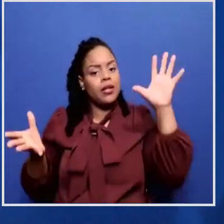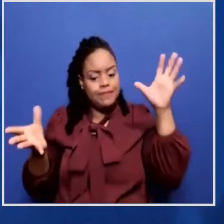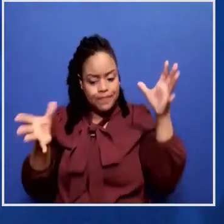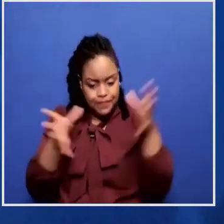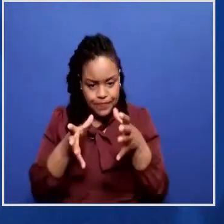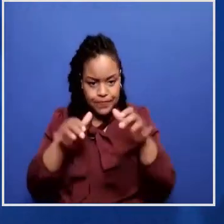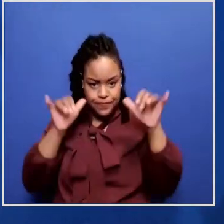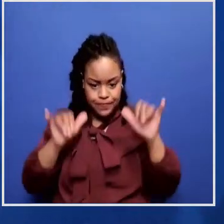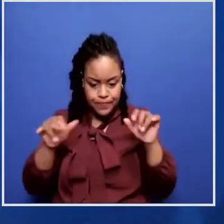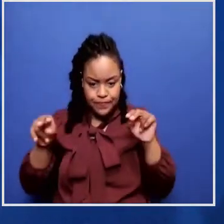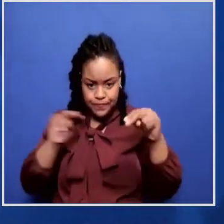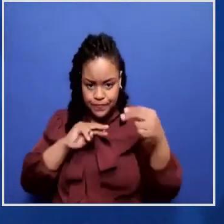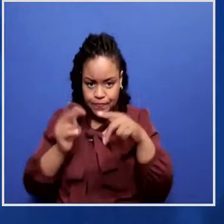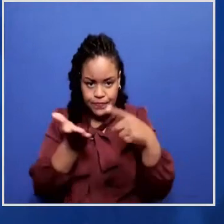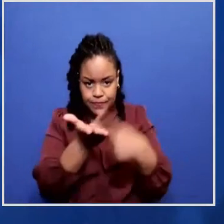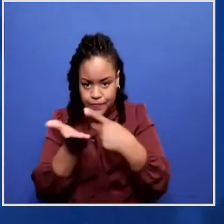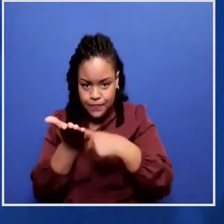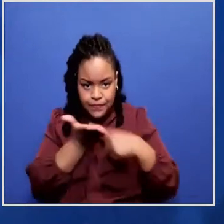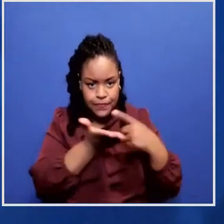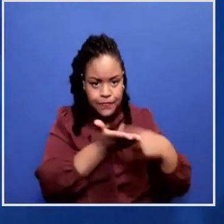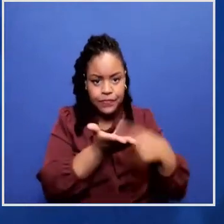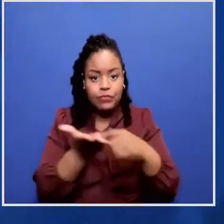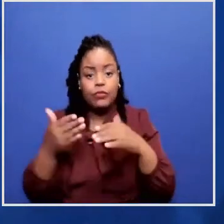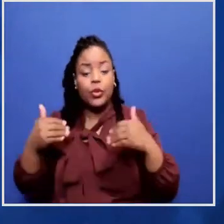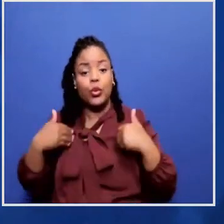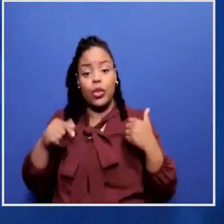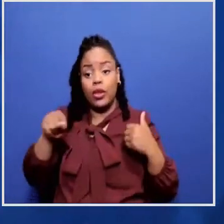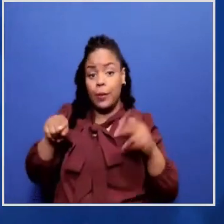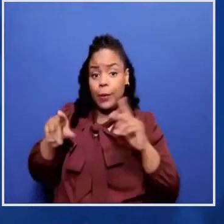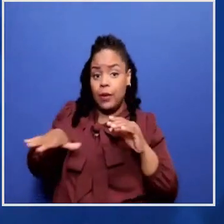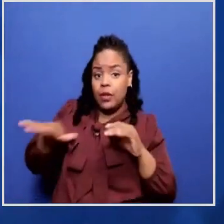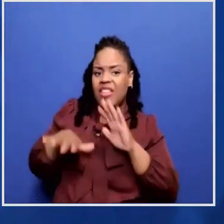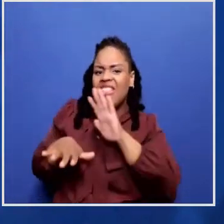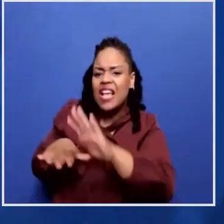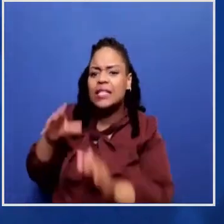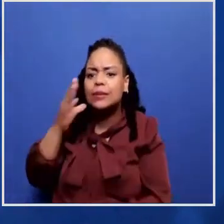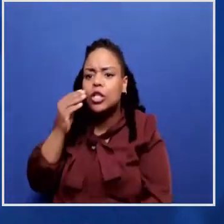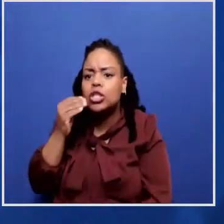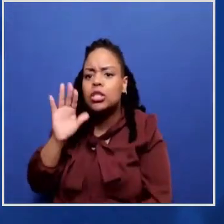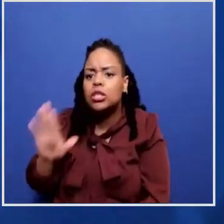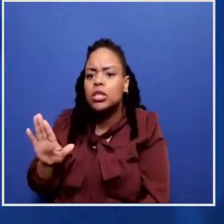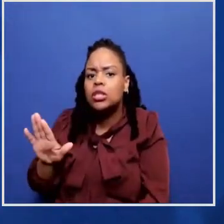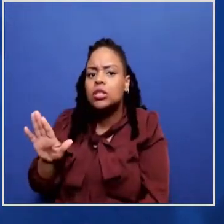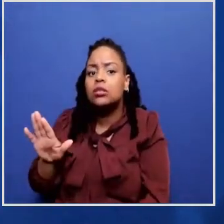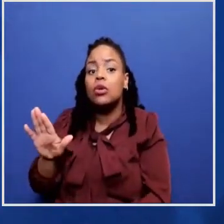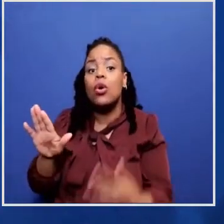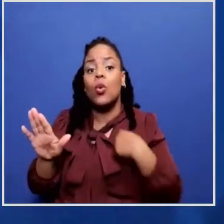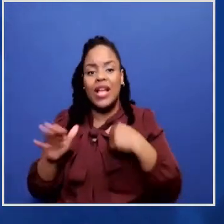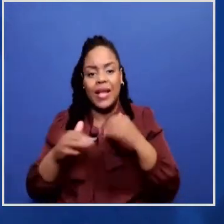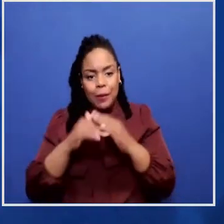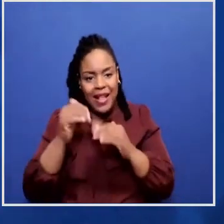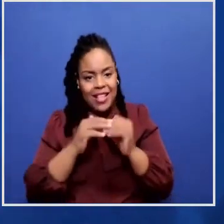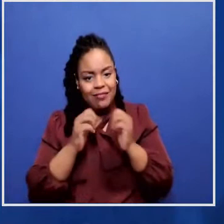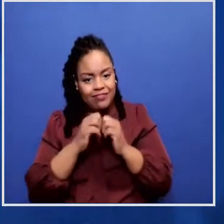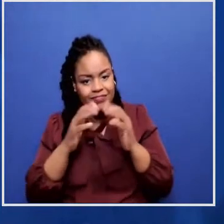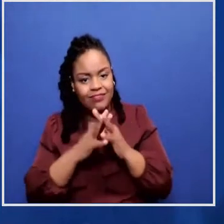SO I CAME BACK TO DETROIT AND CONVENED A GROUP OF YOUTH AND ASKED THEM ABOUT THEIR LIVED EXPERIENCES.